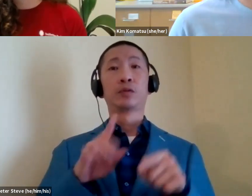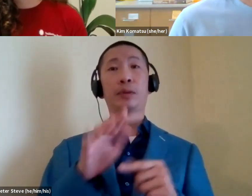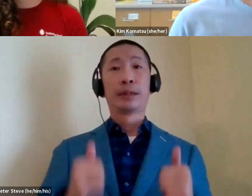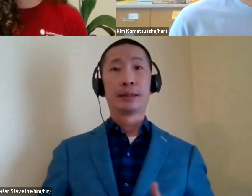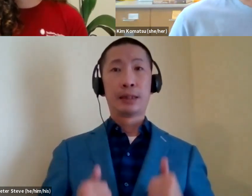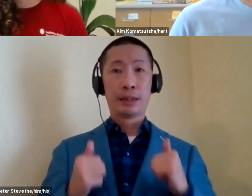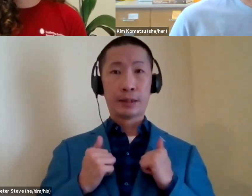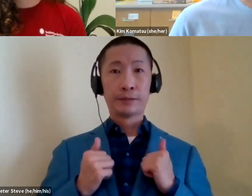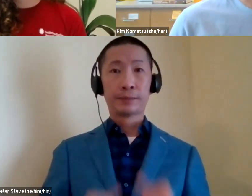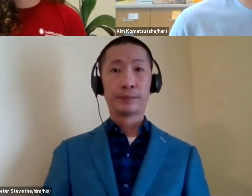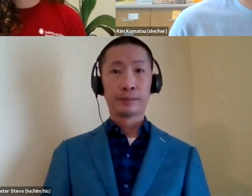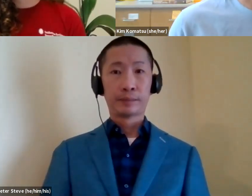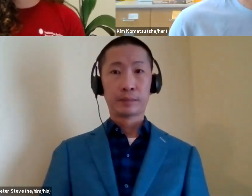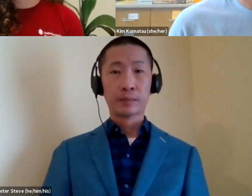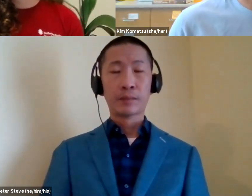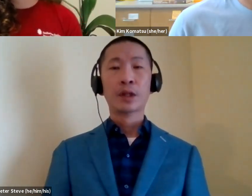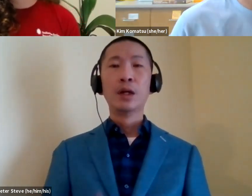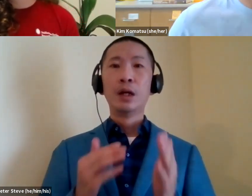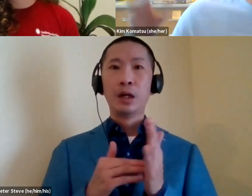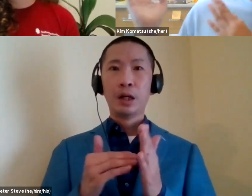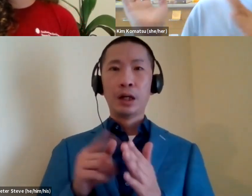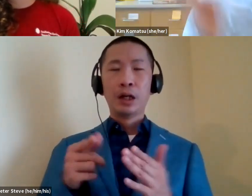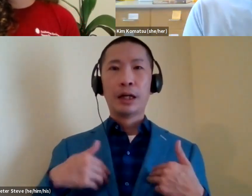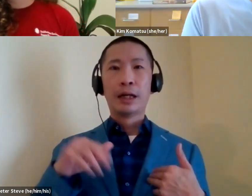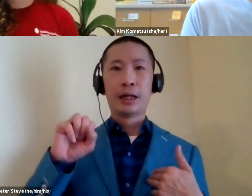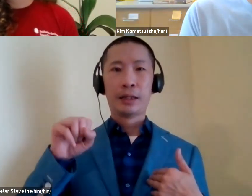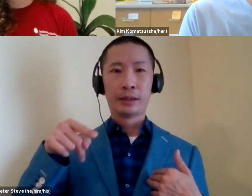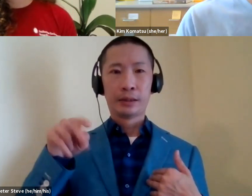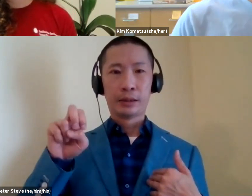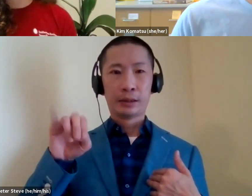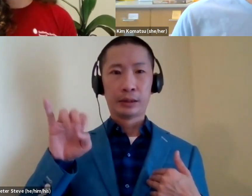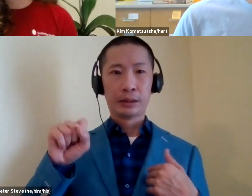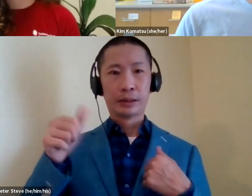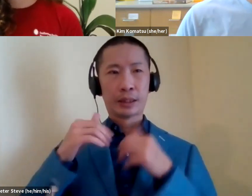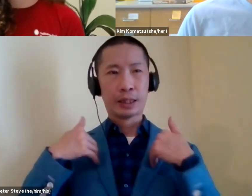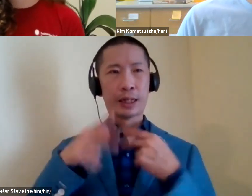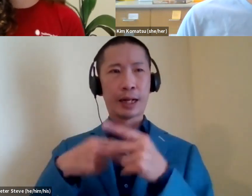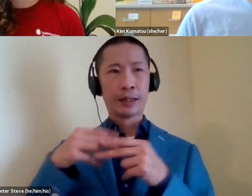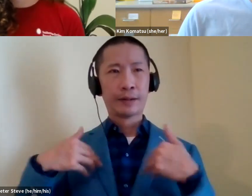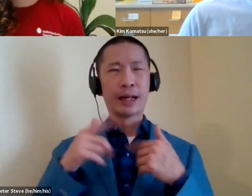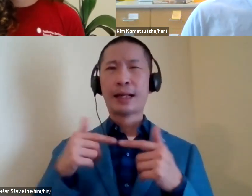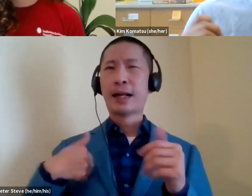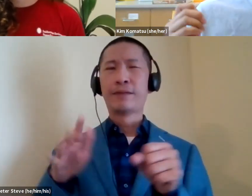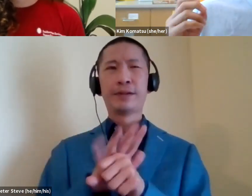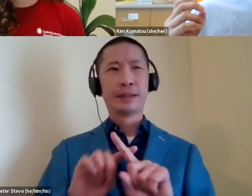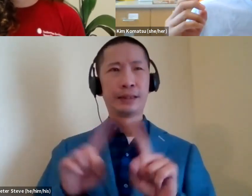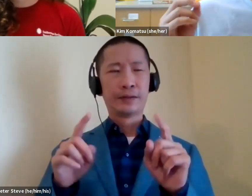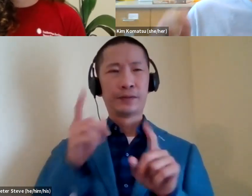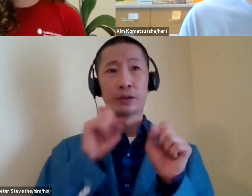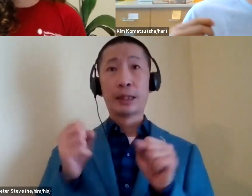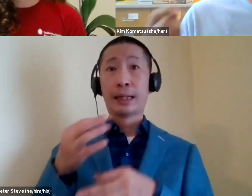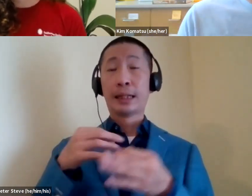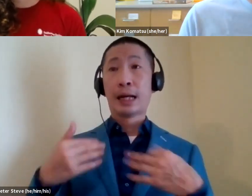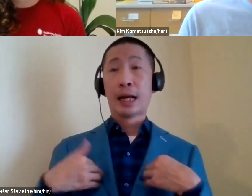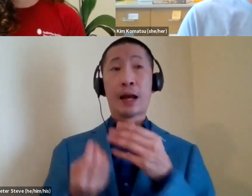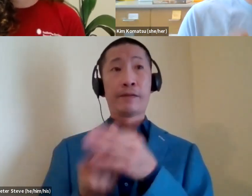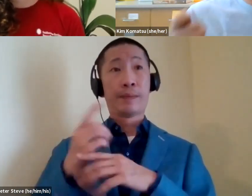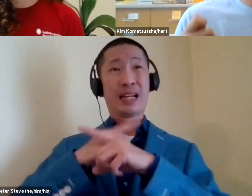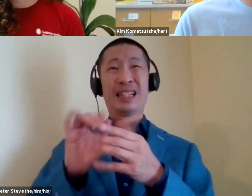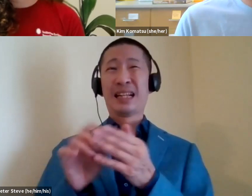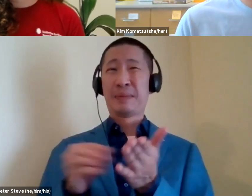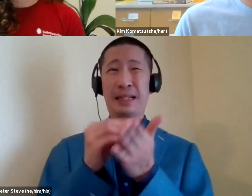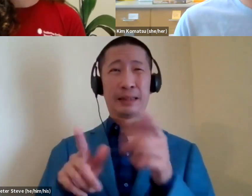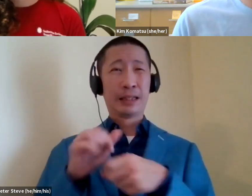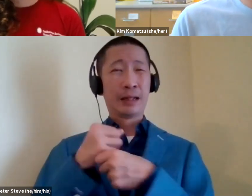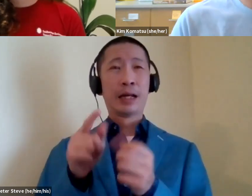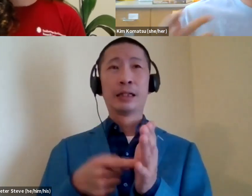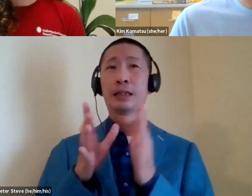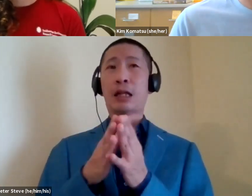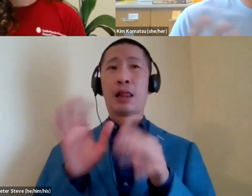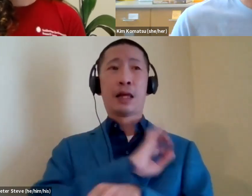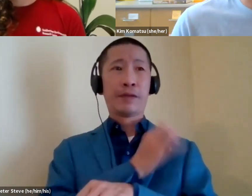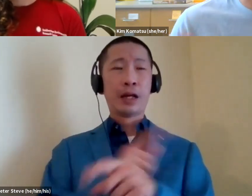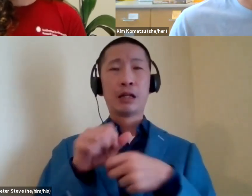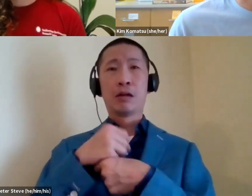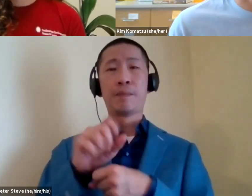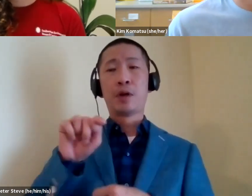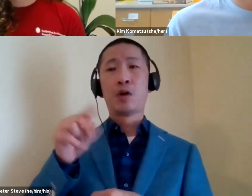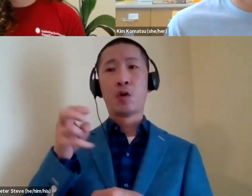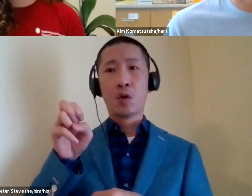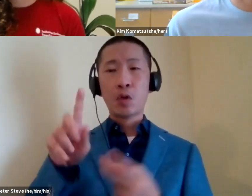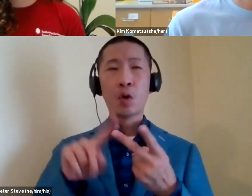Kim Komatsu (she/her): But there are often species also that take a totally different strategy and instead of having plant defenses which can be costly to make it takes a lot of energy for a plant to make thorns or hairs or spines are chemicals.